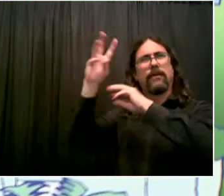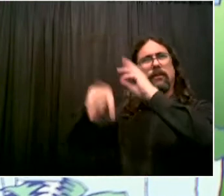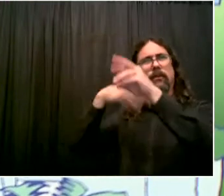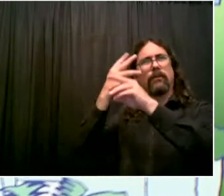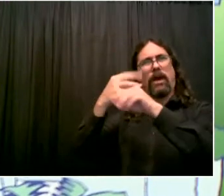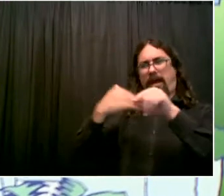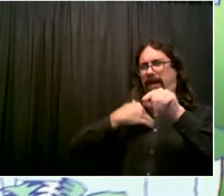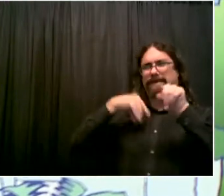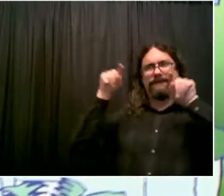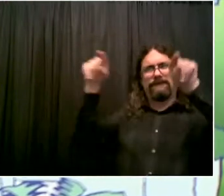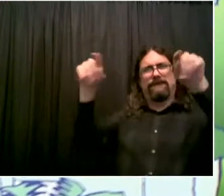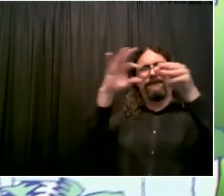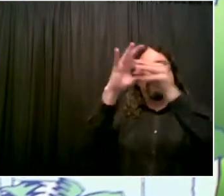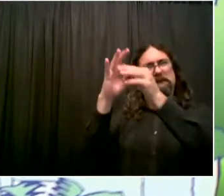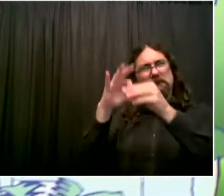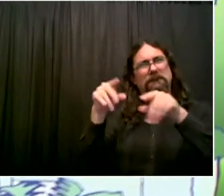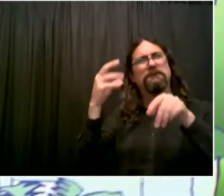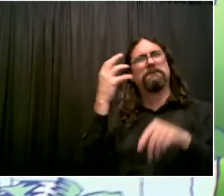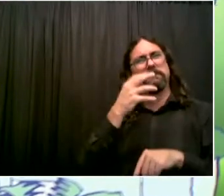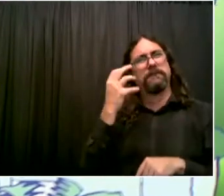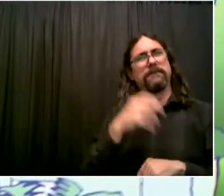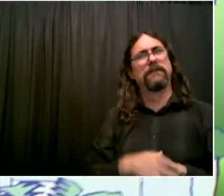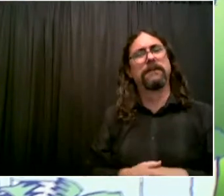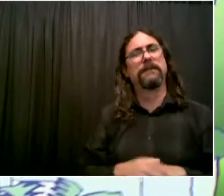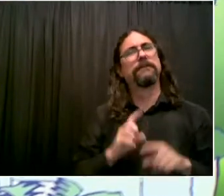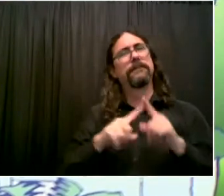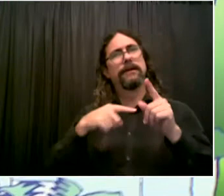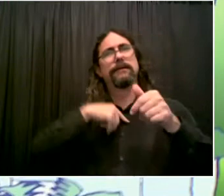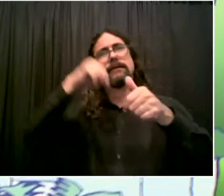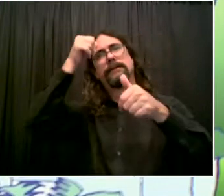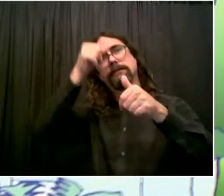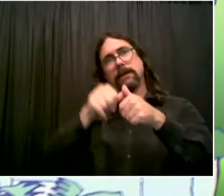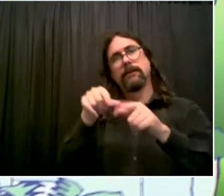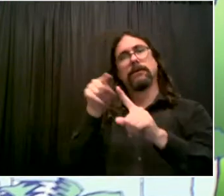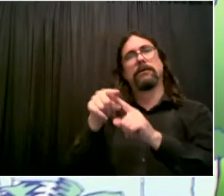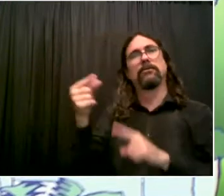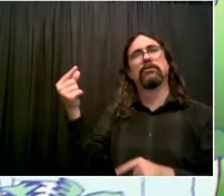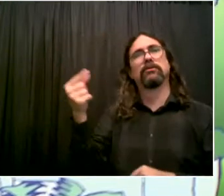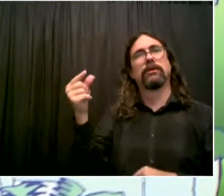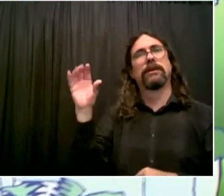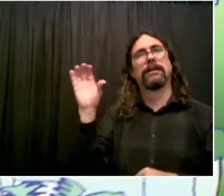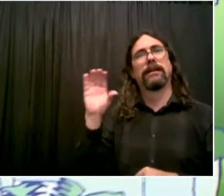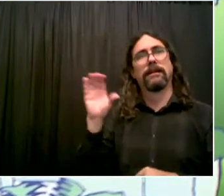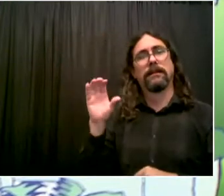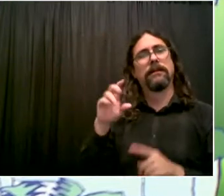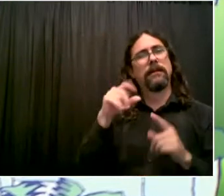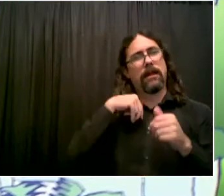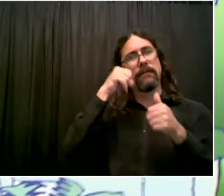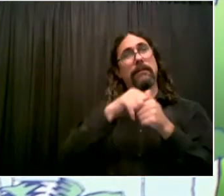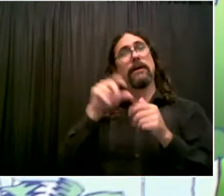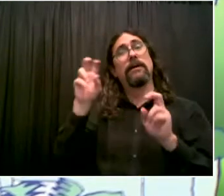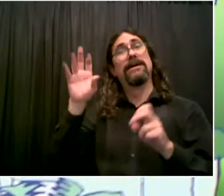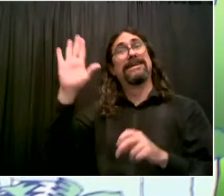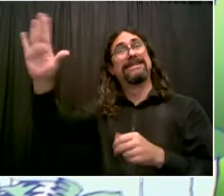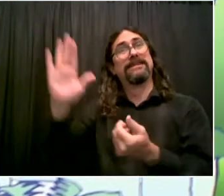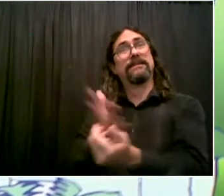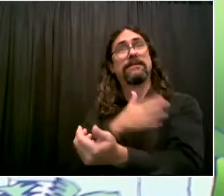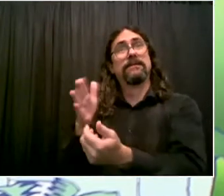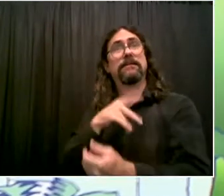FLASH. IT SPOKE TO ME AND IT WAS SOMETHING THAT DEFINED A LOT OF WHAT WAS HAPPENING AROUND